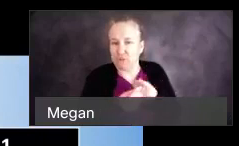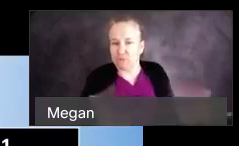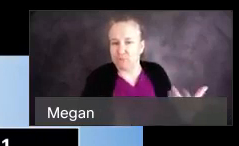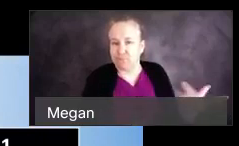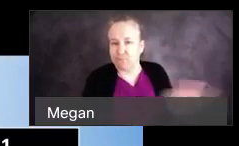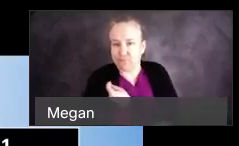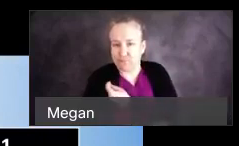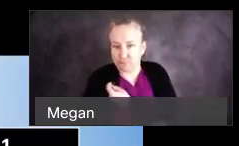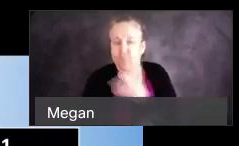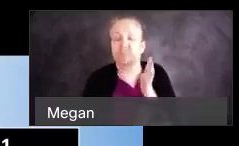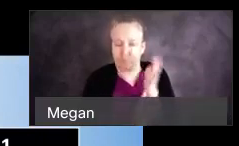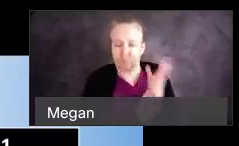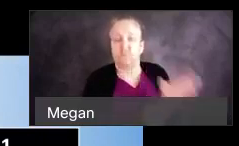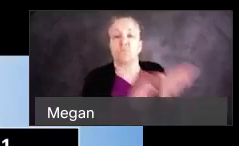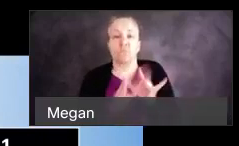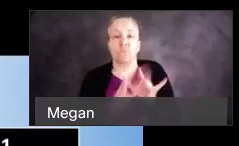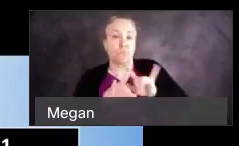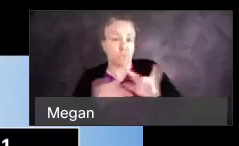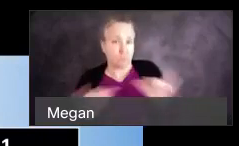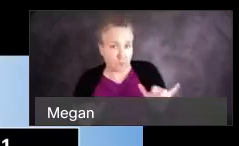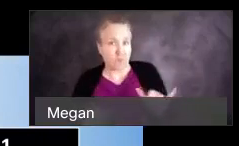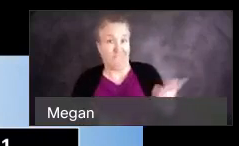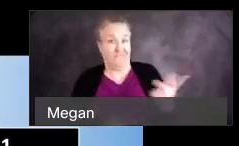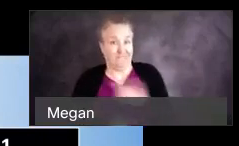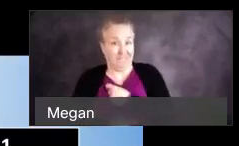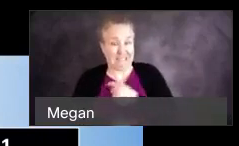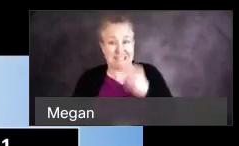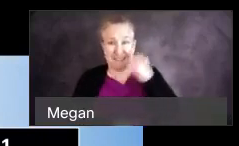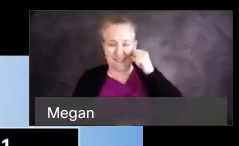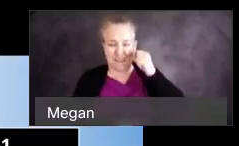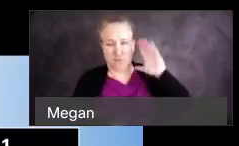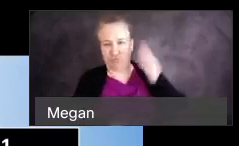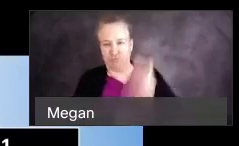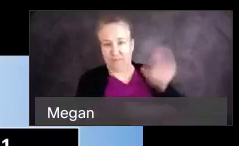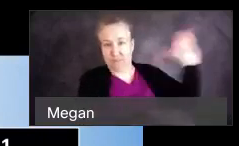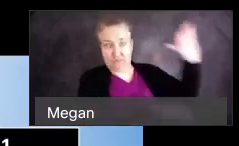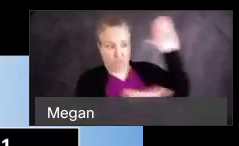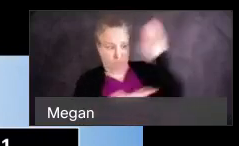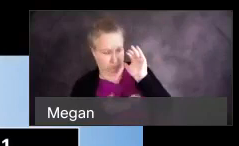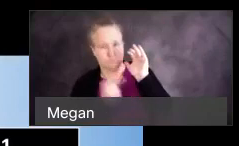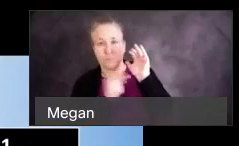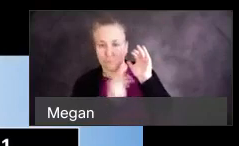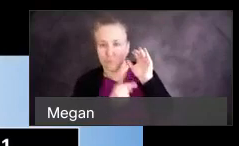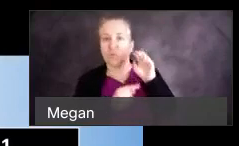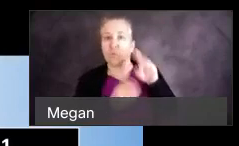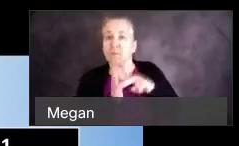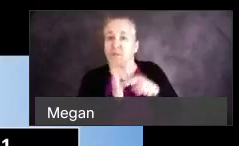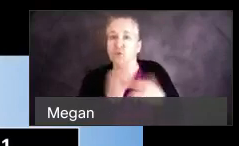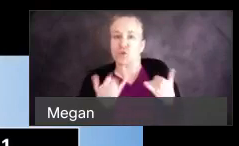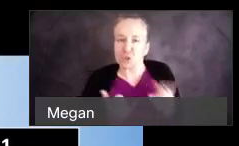We also got a delivery of vaccine yesterday afternoon so we currently have a little over